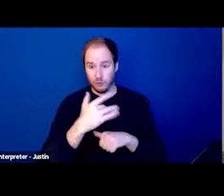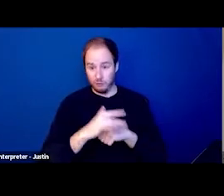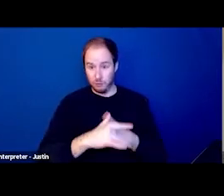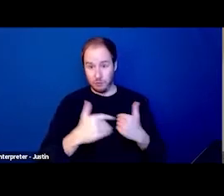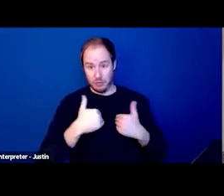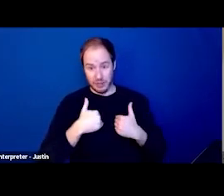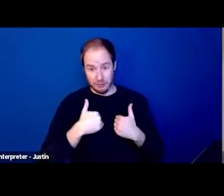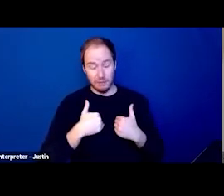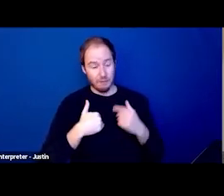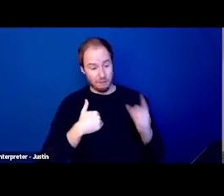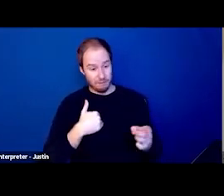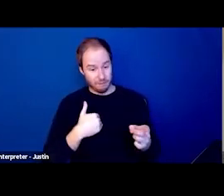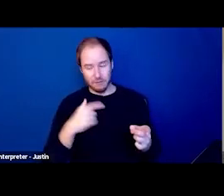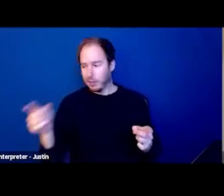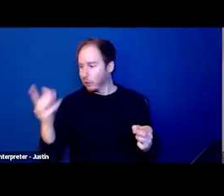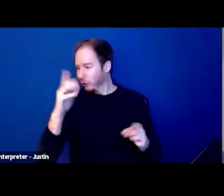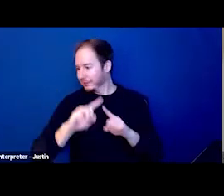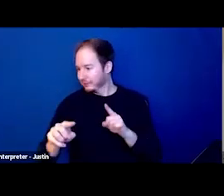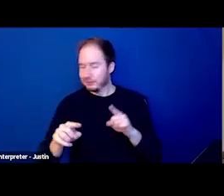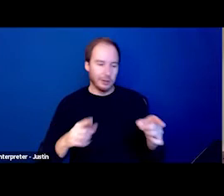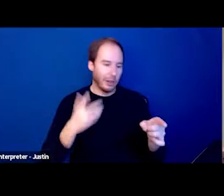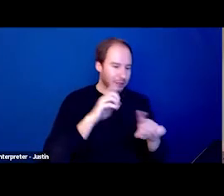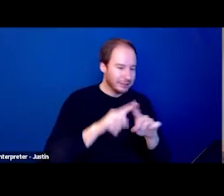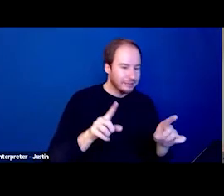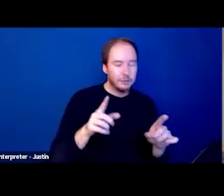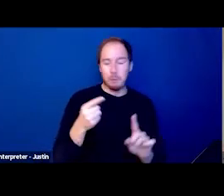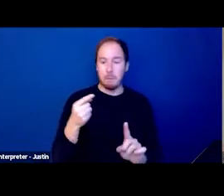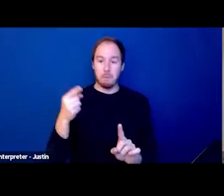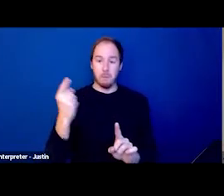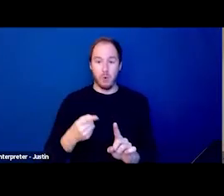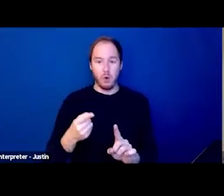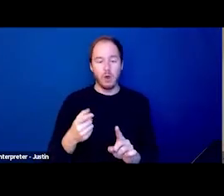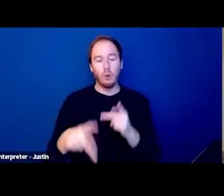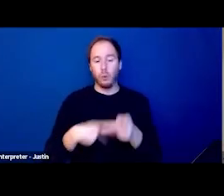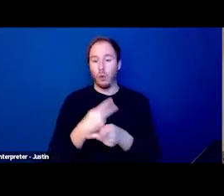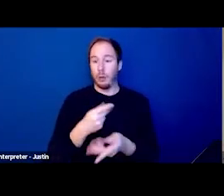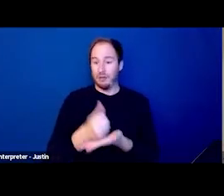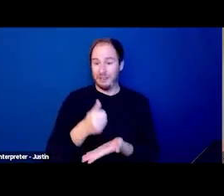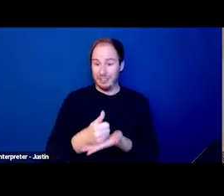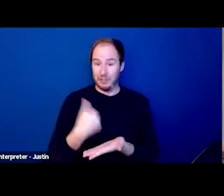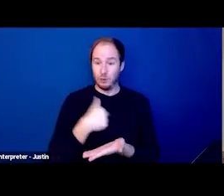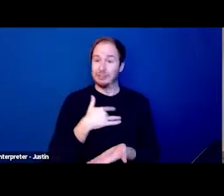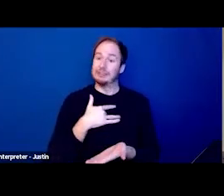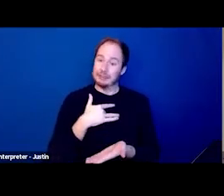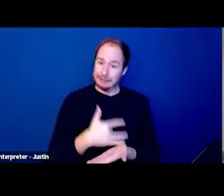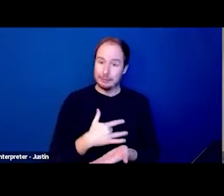from what other people on the call have available. But in general, the types of assistance that we see in the homeless response system